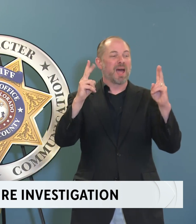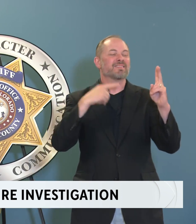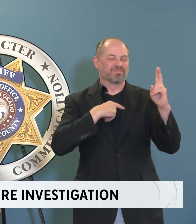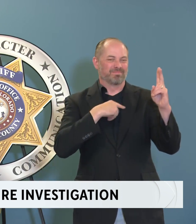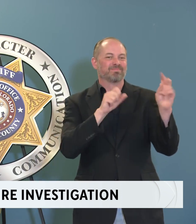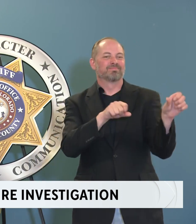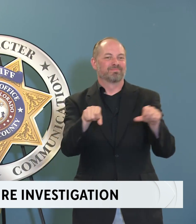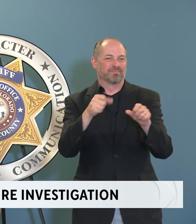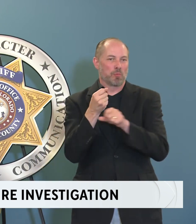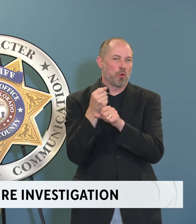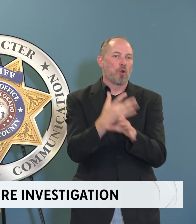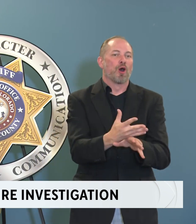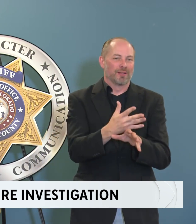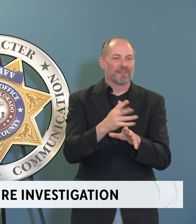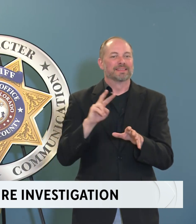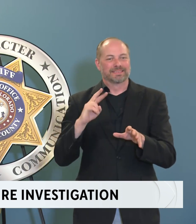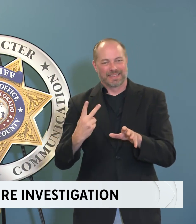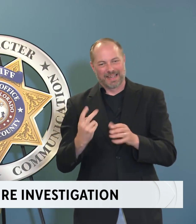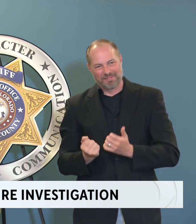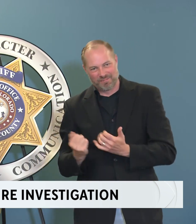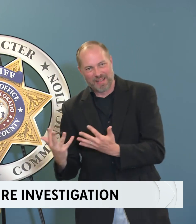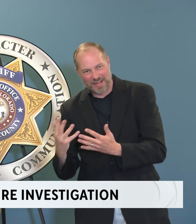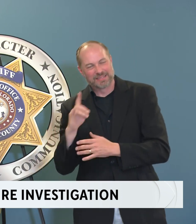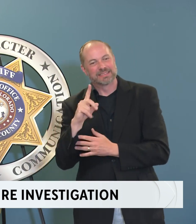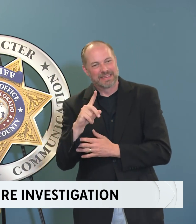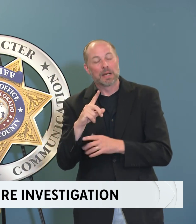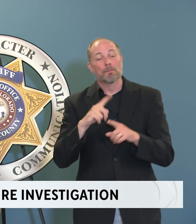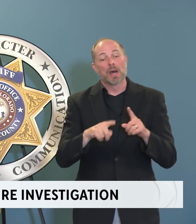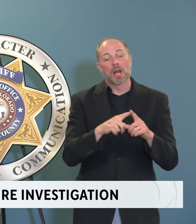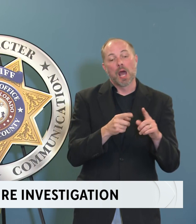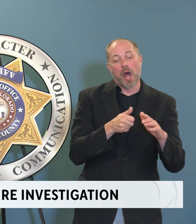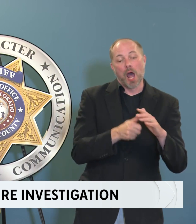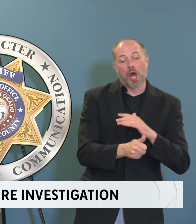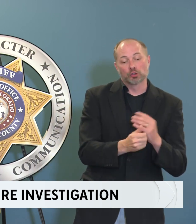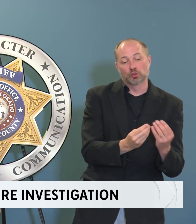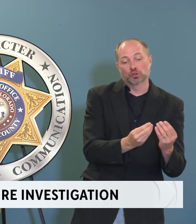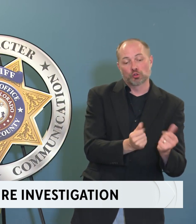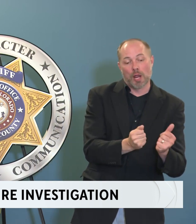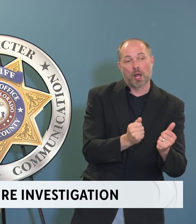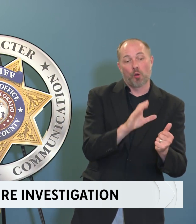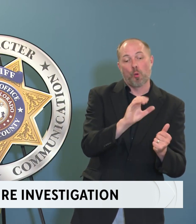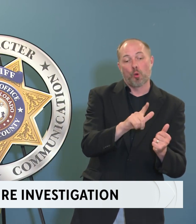TEMPERATURES CAPABLE OF STARTING THE SECOND FIRE. WHILE